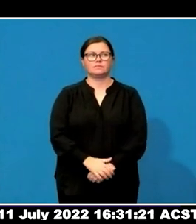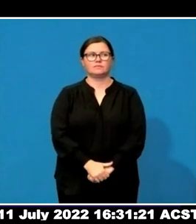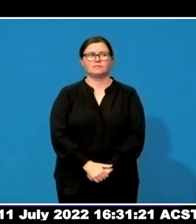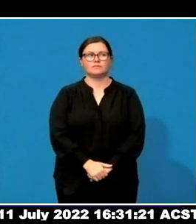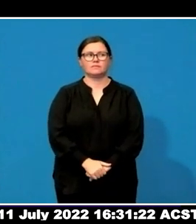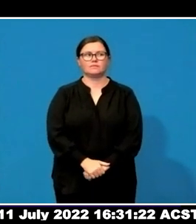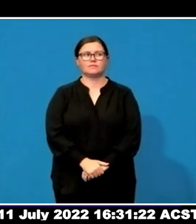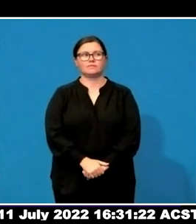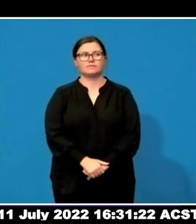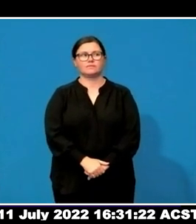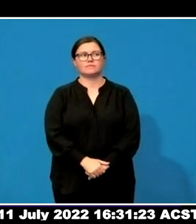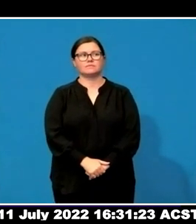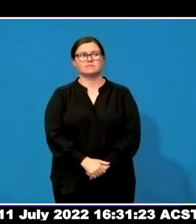which means people who are sign language users.